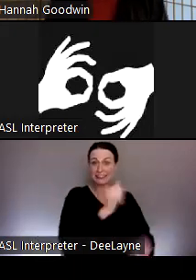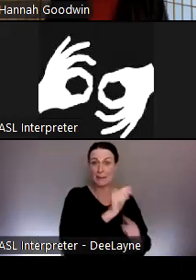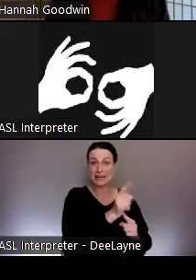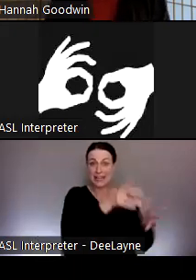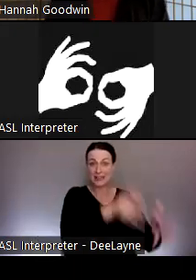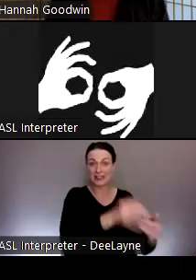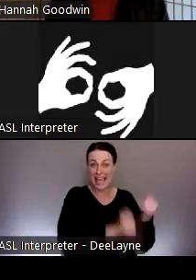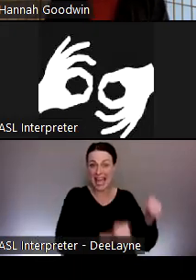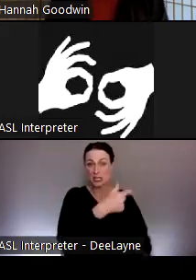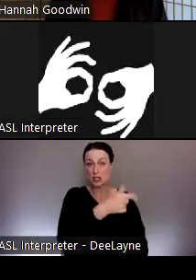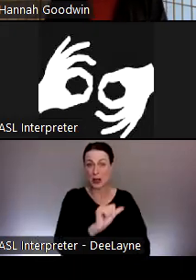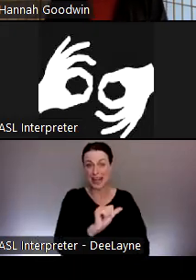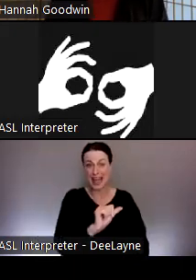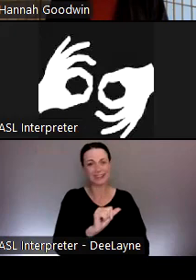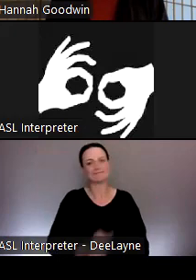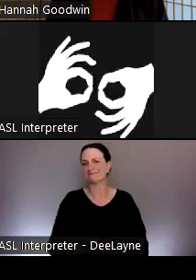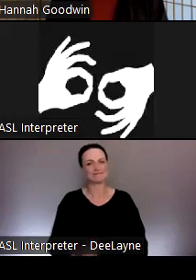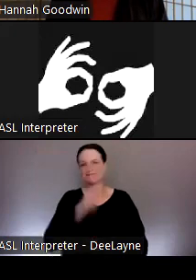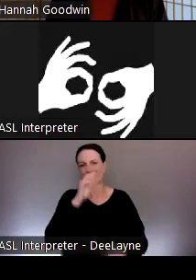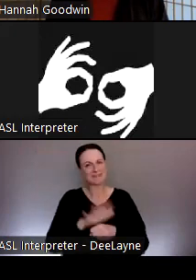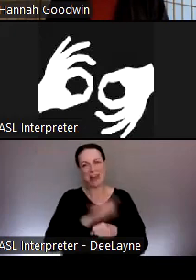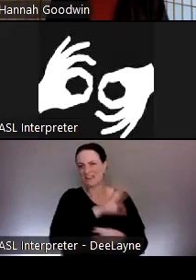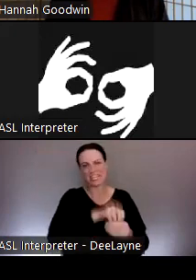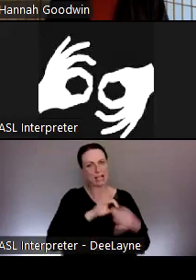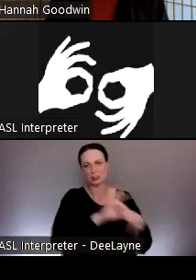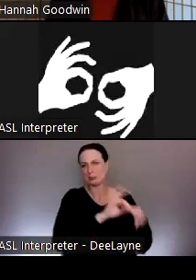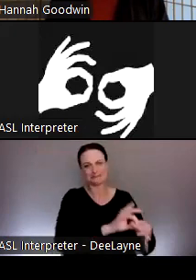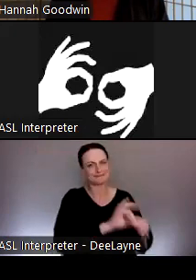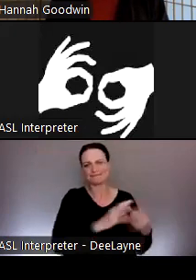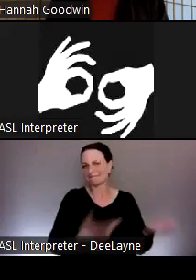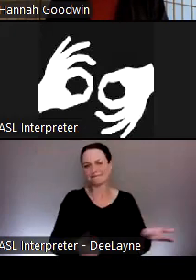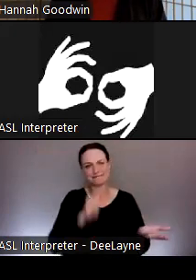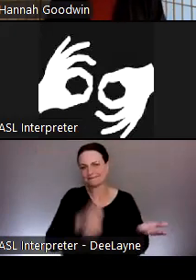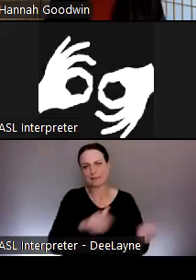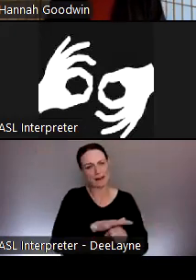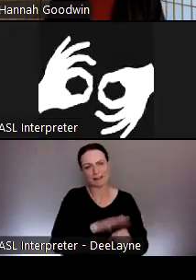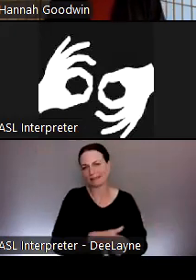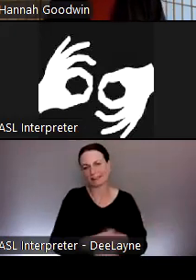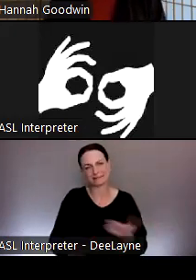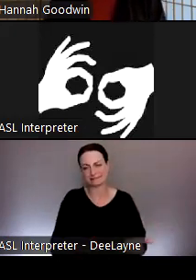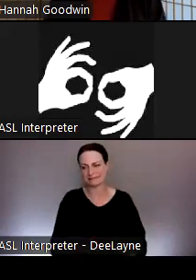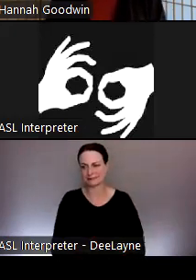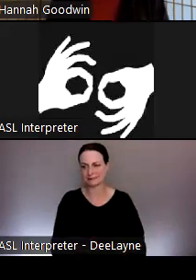that's probably not enough engagement. So that's something that would be